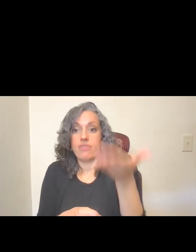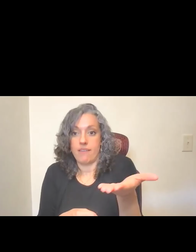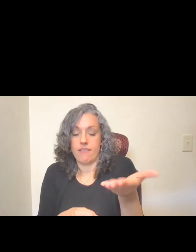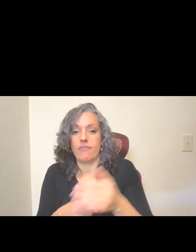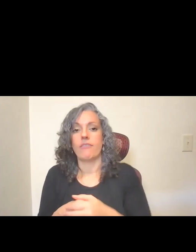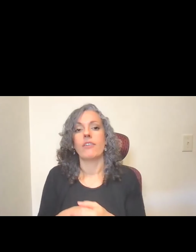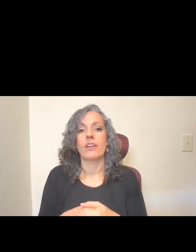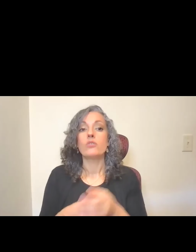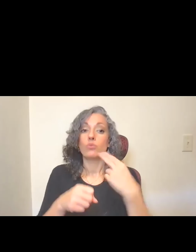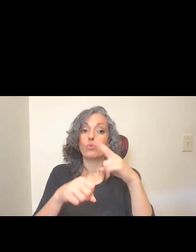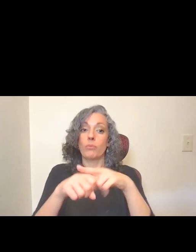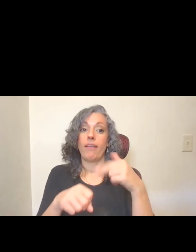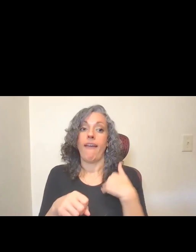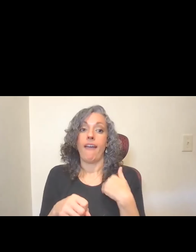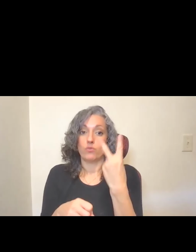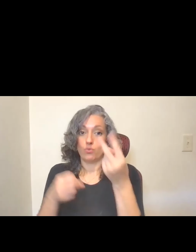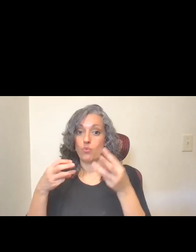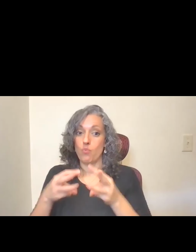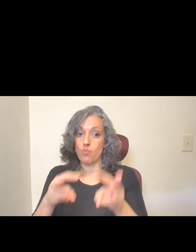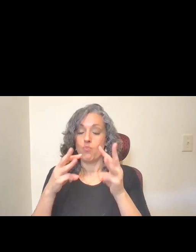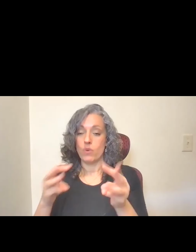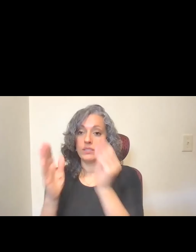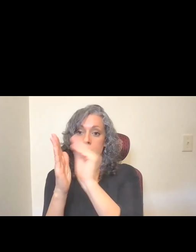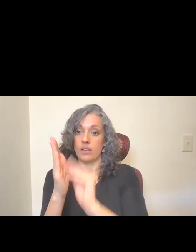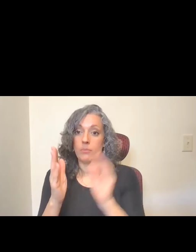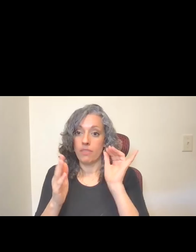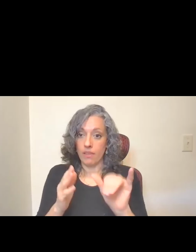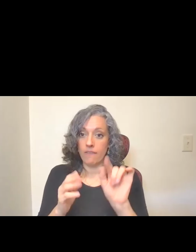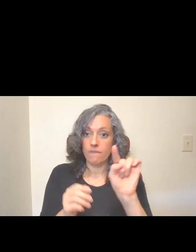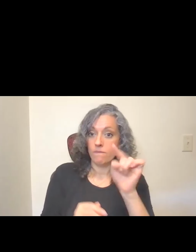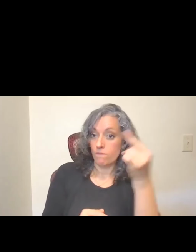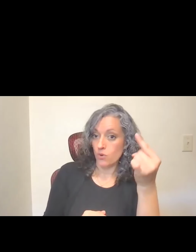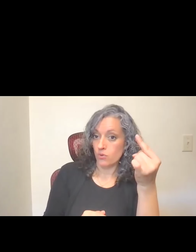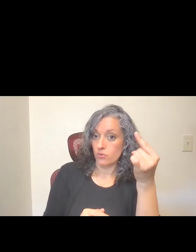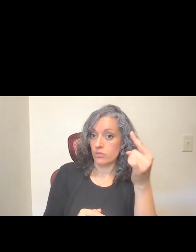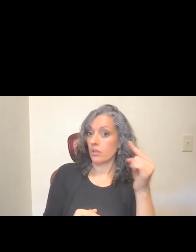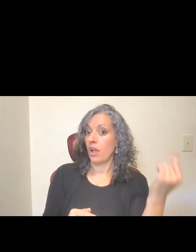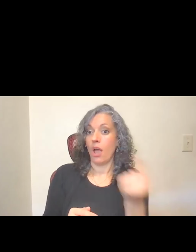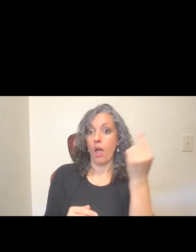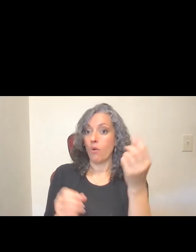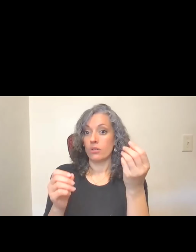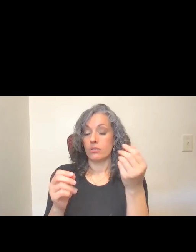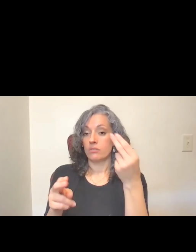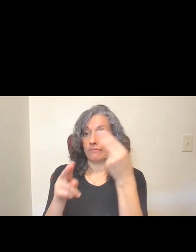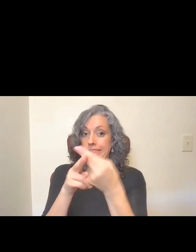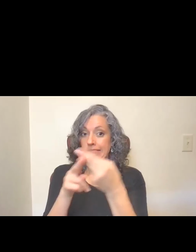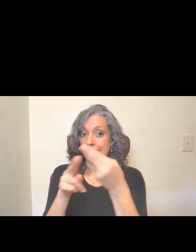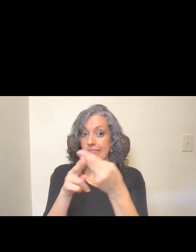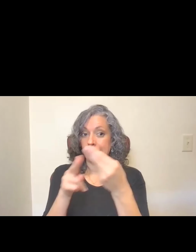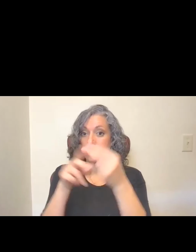have two ways to document that. First, I always put the name, the heading, in in my style. So